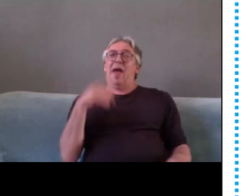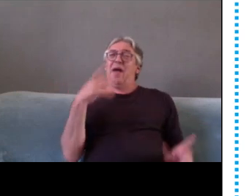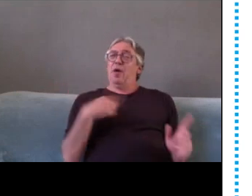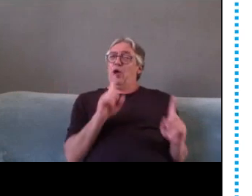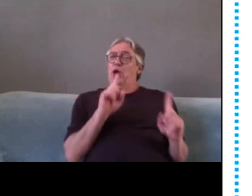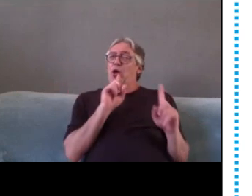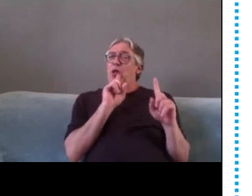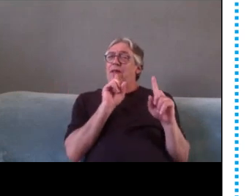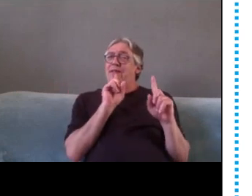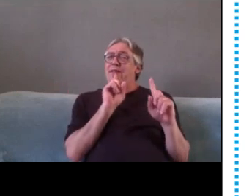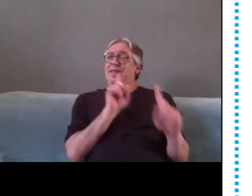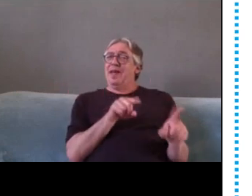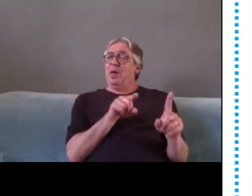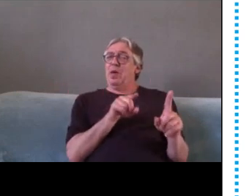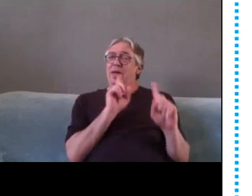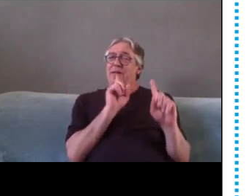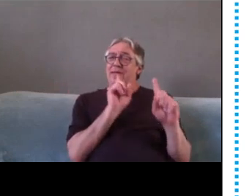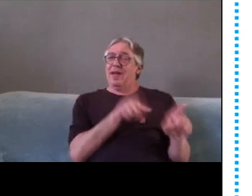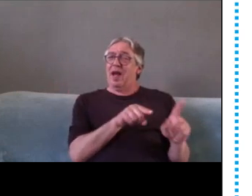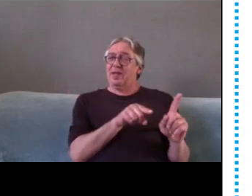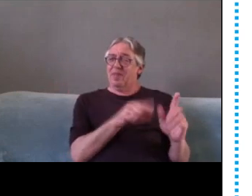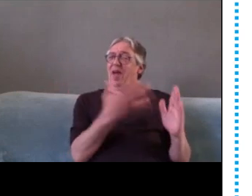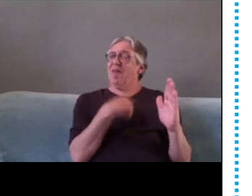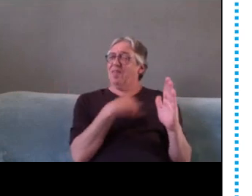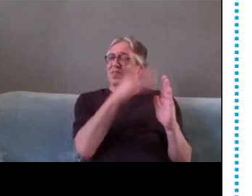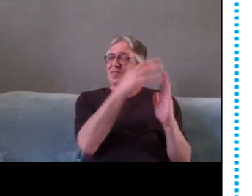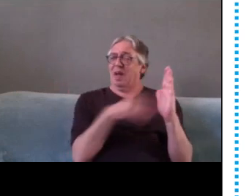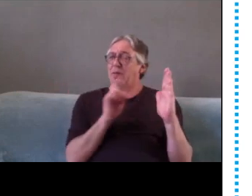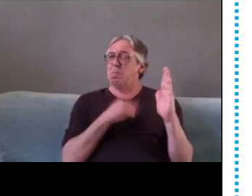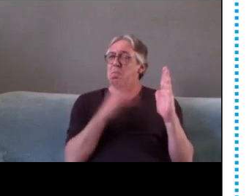but in the Accessibility Act text you can see there a deadline